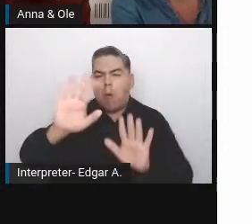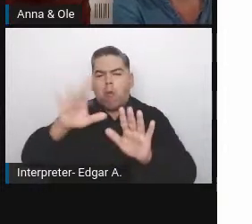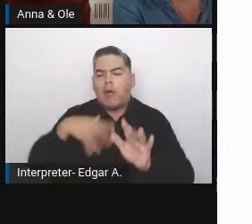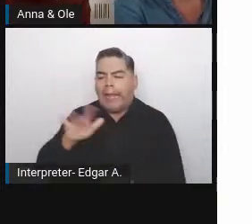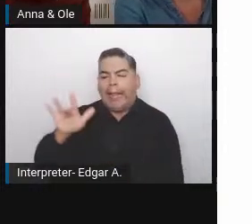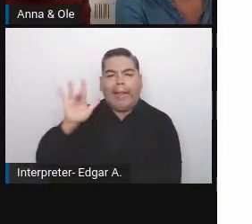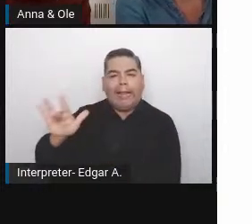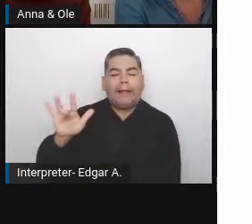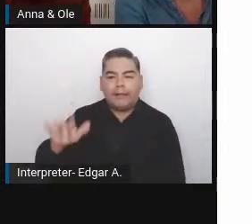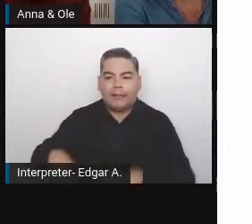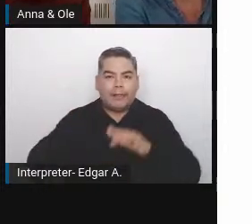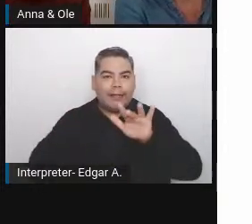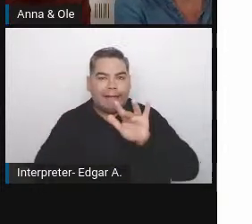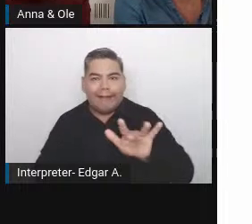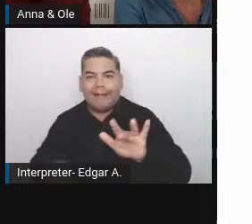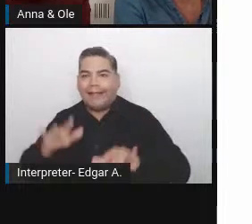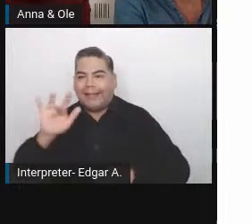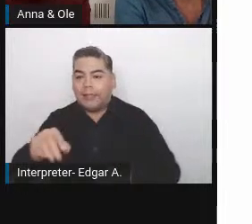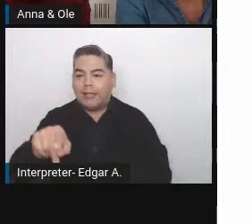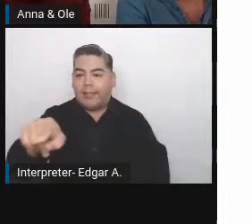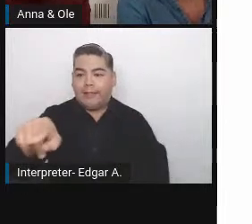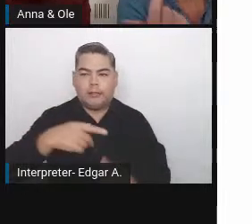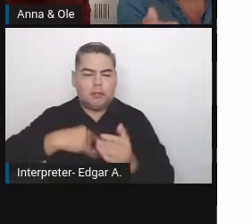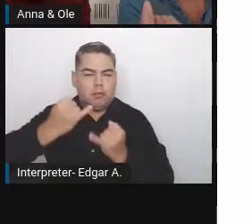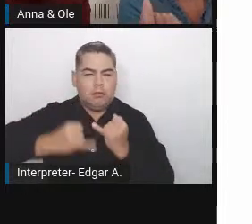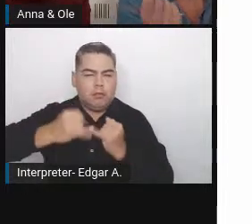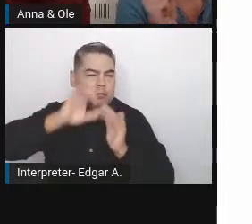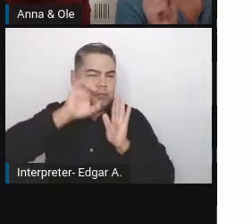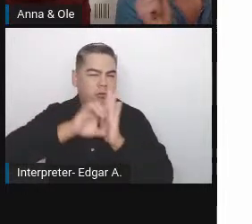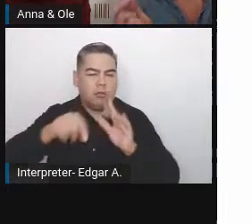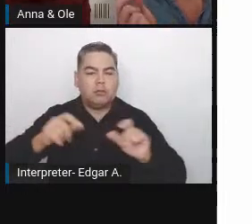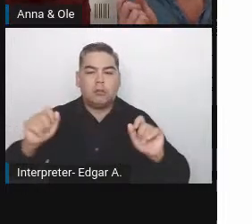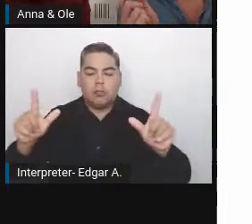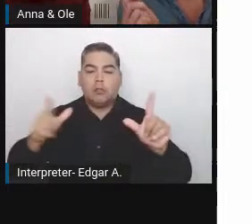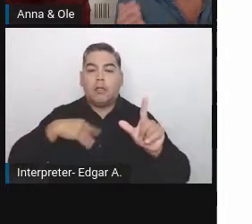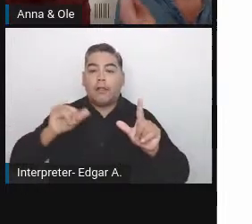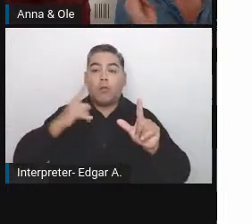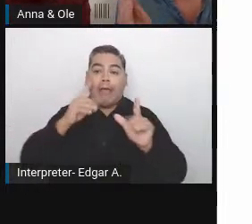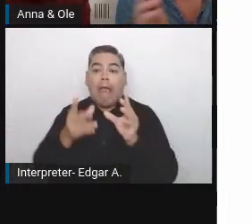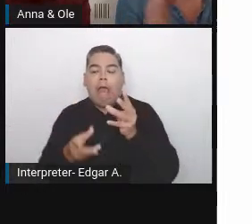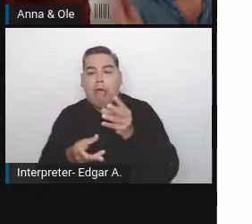designing a lot more go back to the main page or did you find what you were looking for then go here.